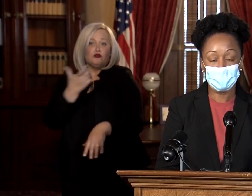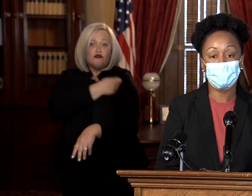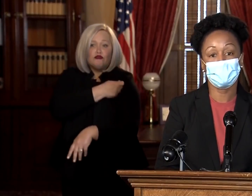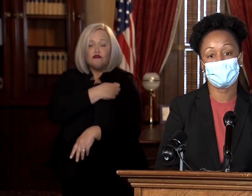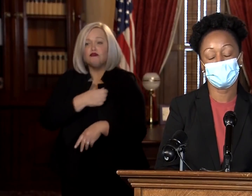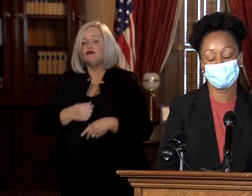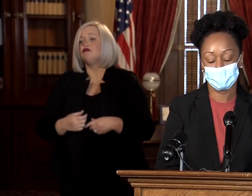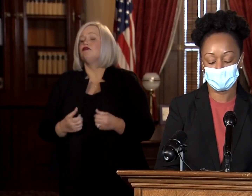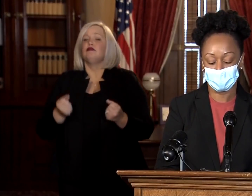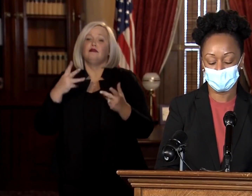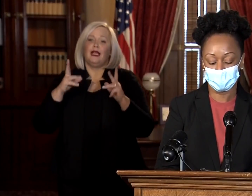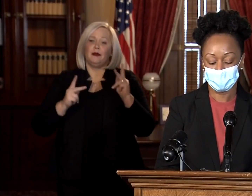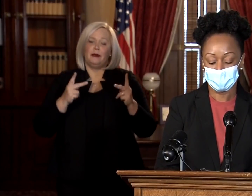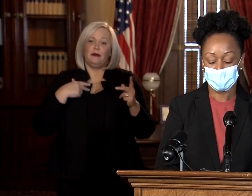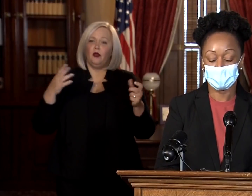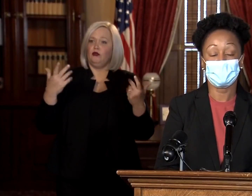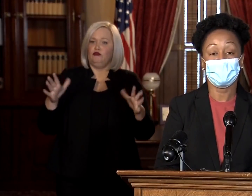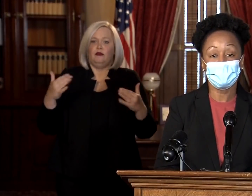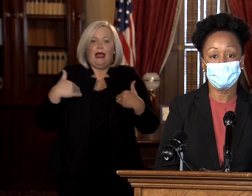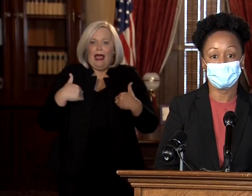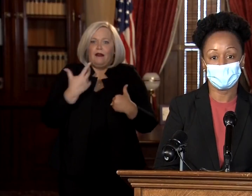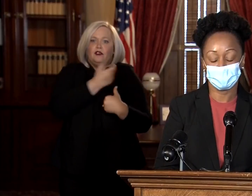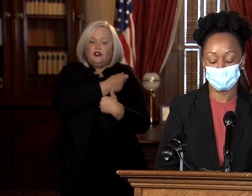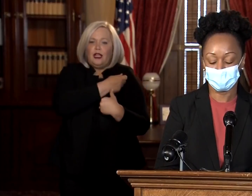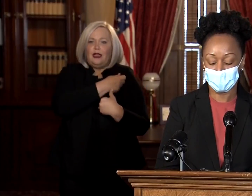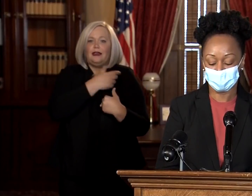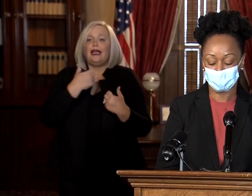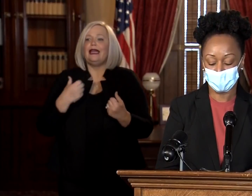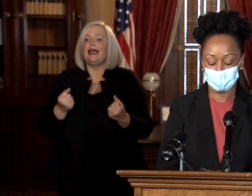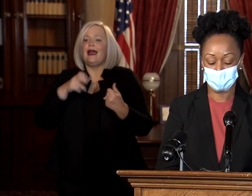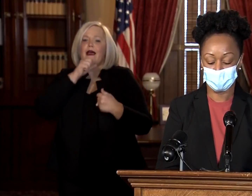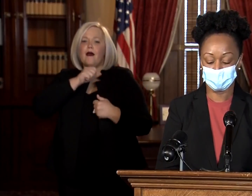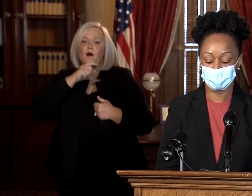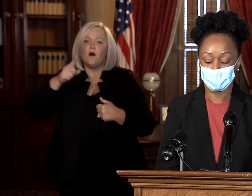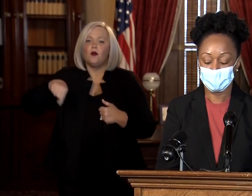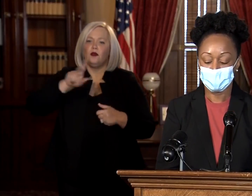you can find information on how many Vaccines have been many Vaccines have been distributed across the state, distributed across the state, how many people have been